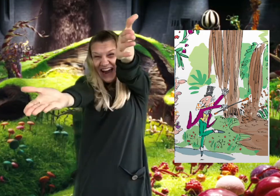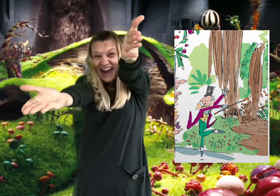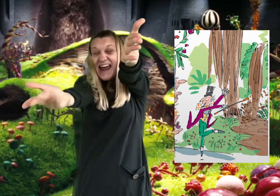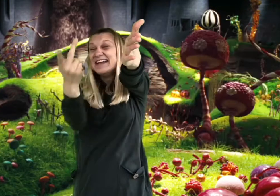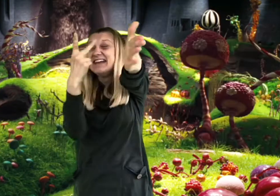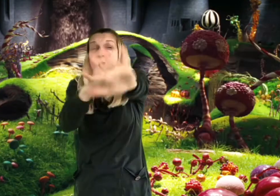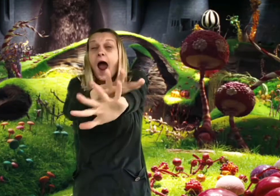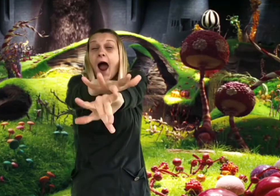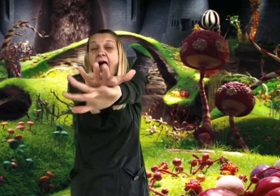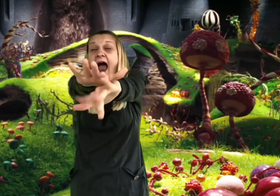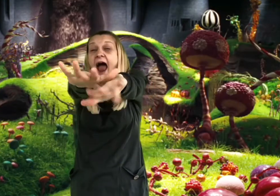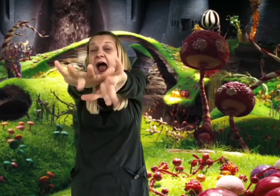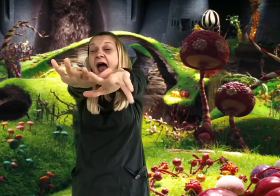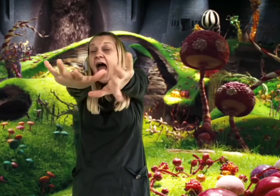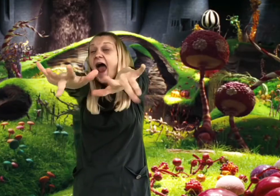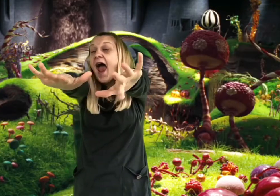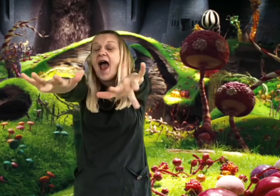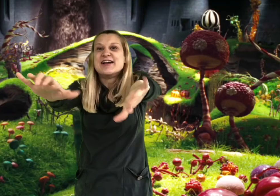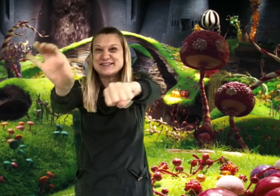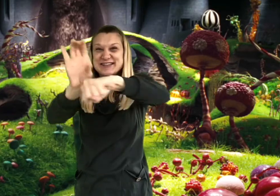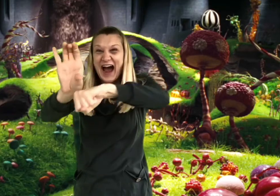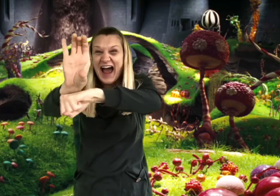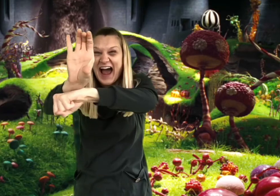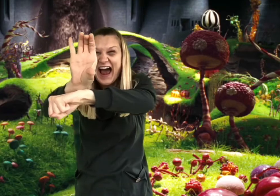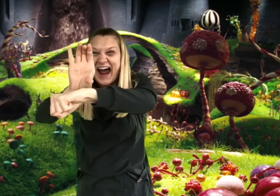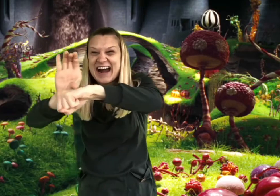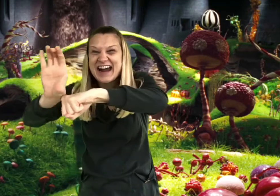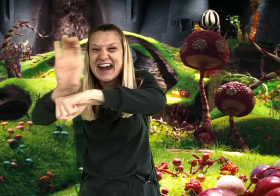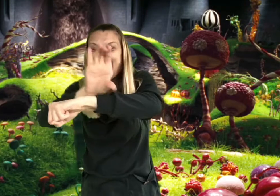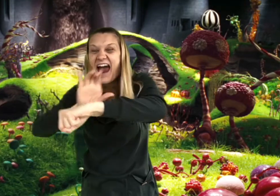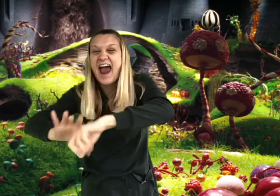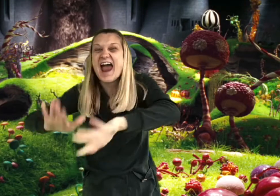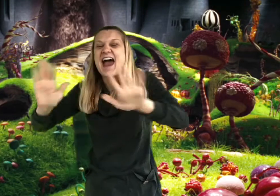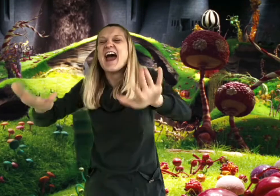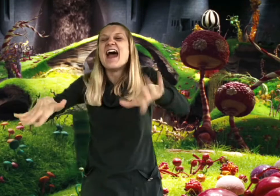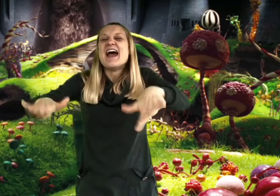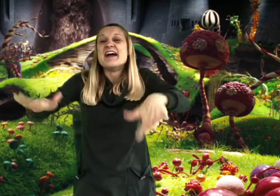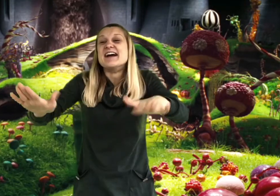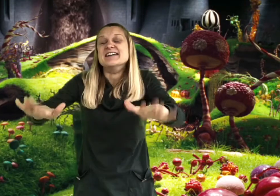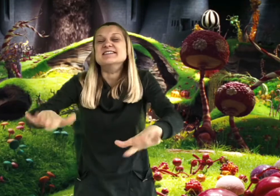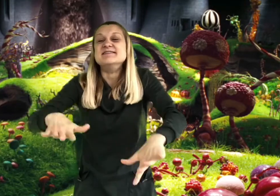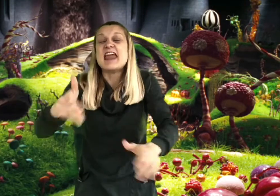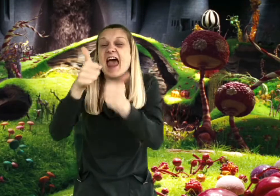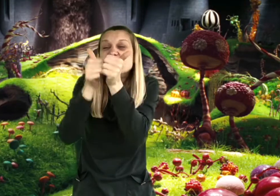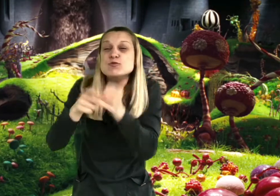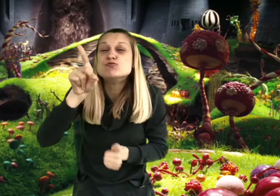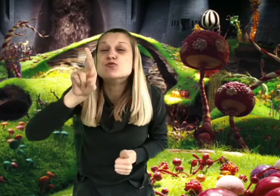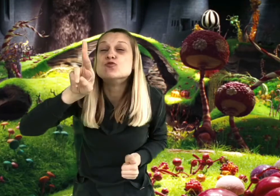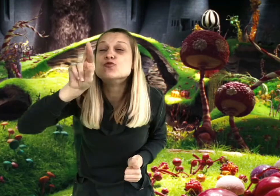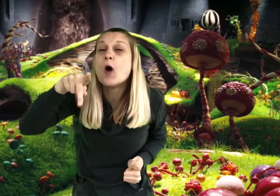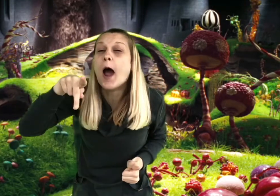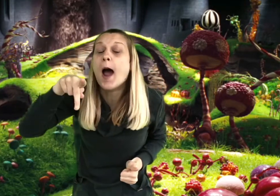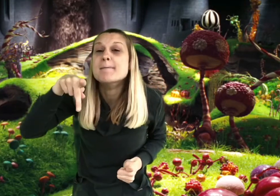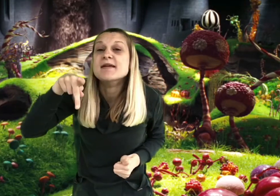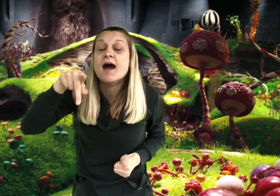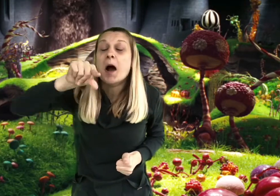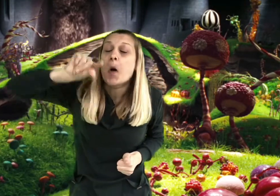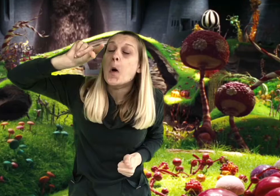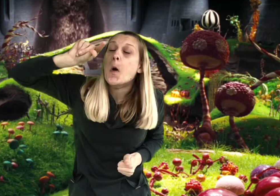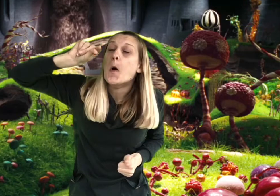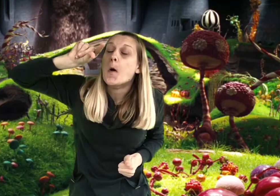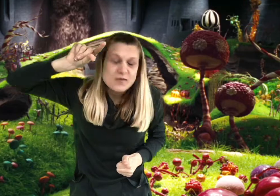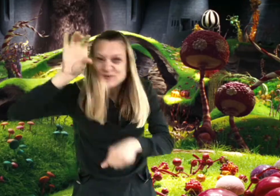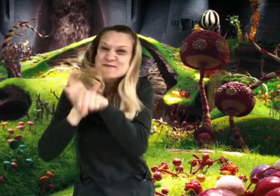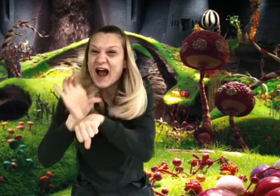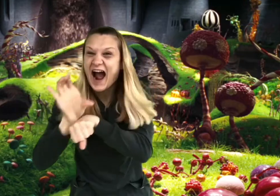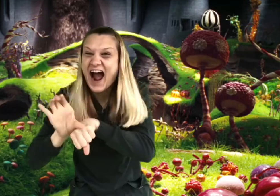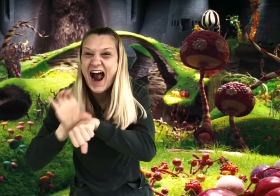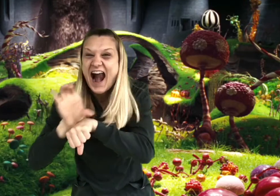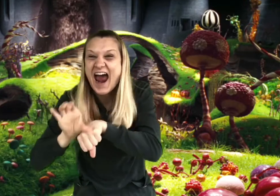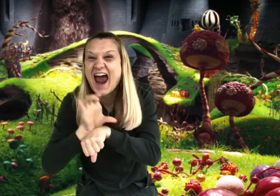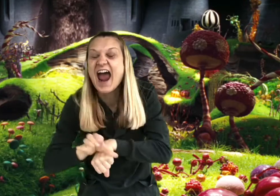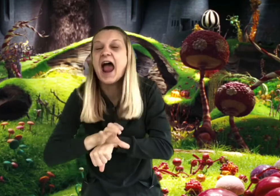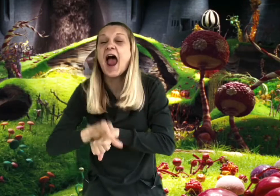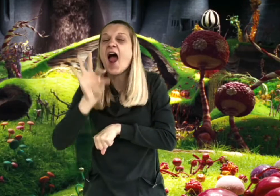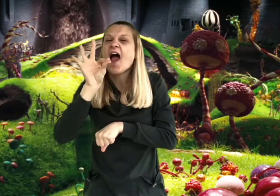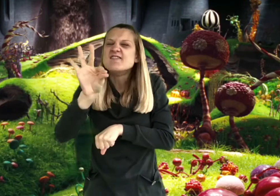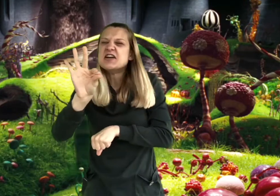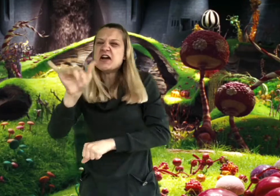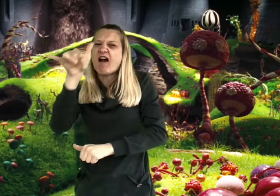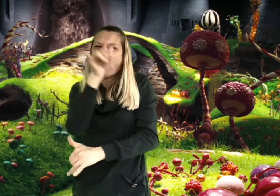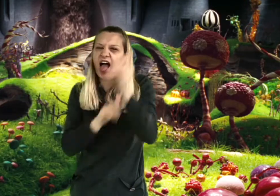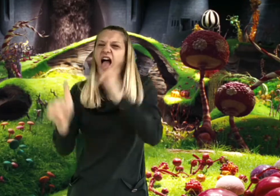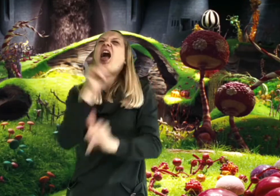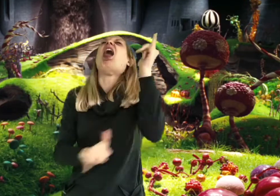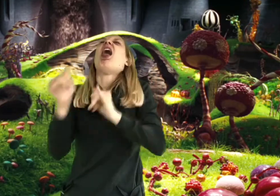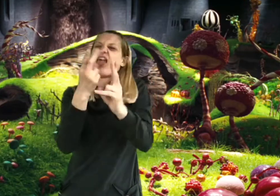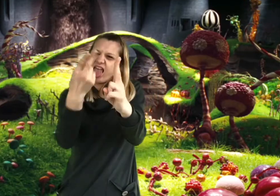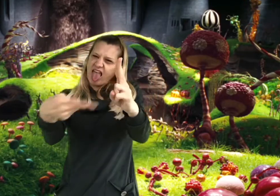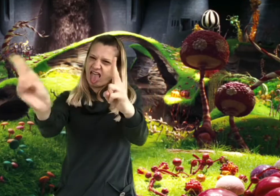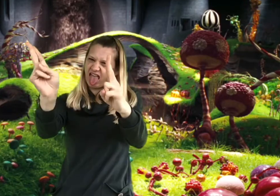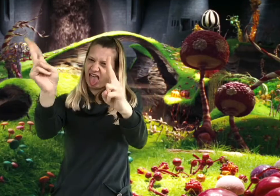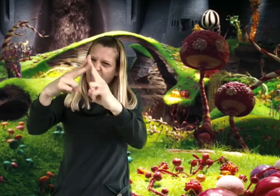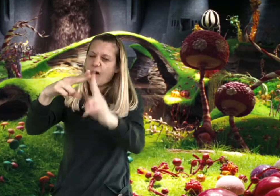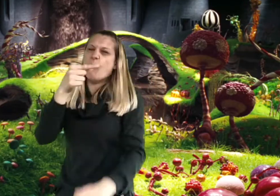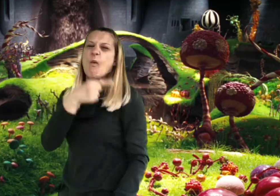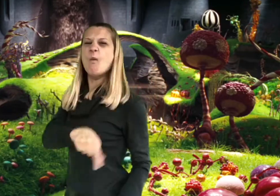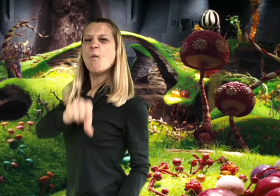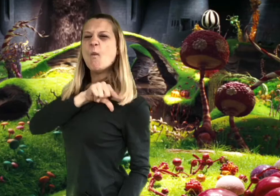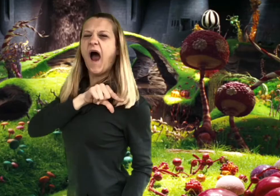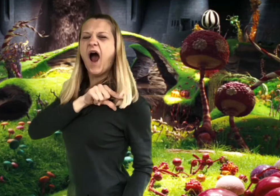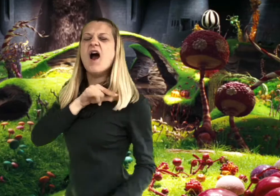"It’s all chocolate! Every drop of that river is hot melted chocolate of the finest quality.